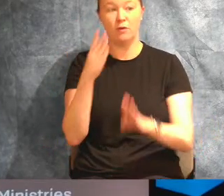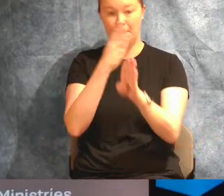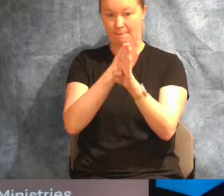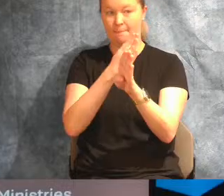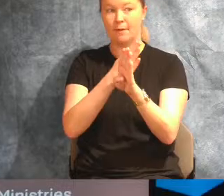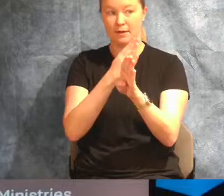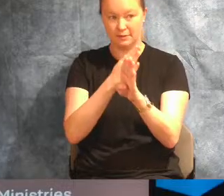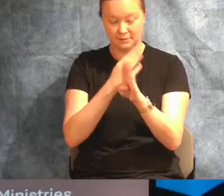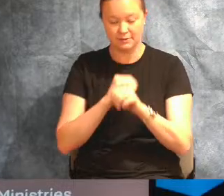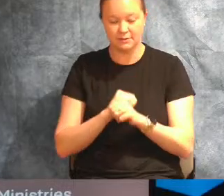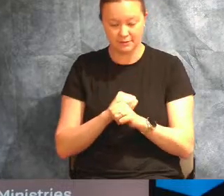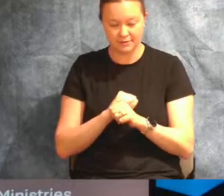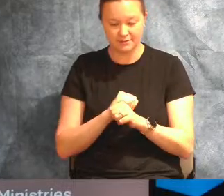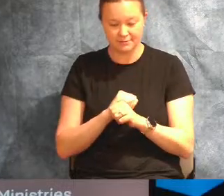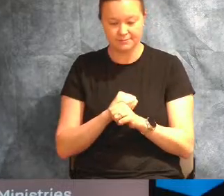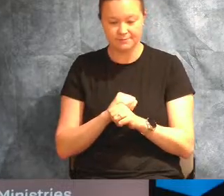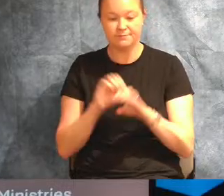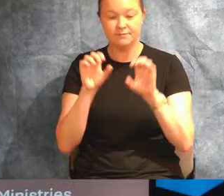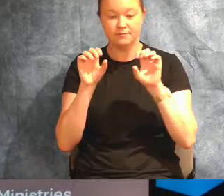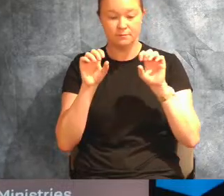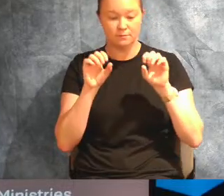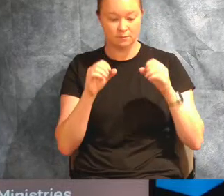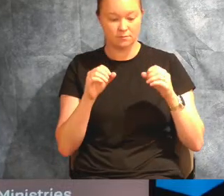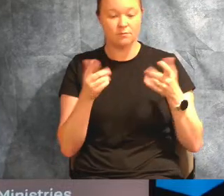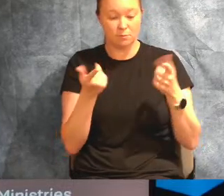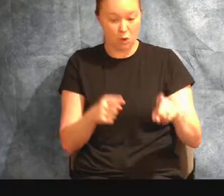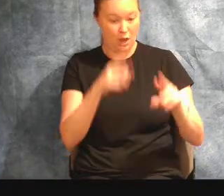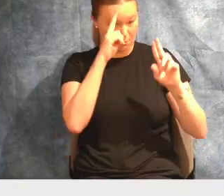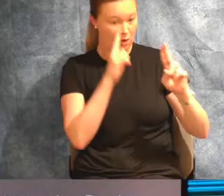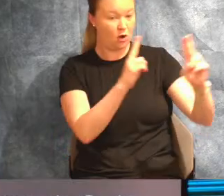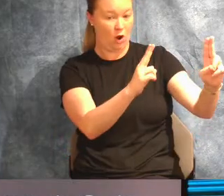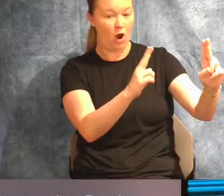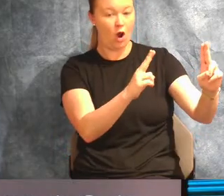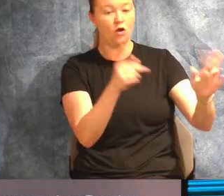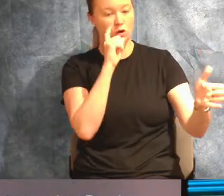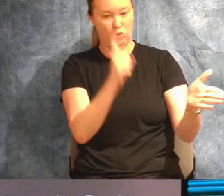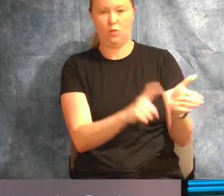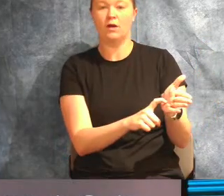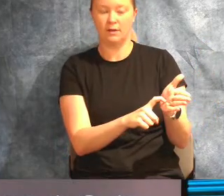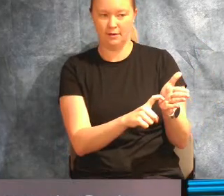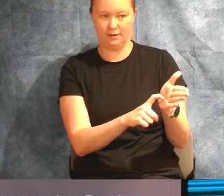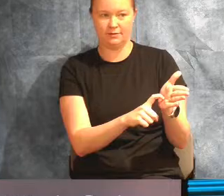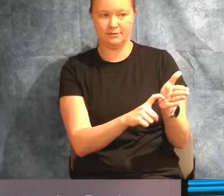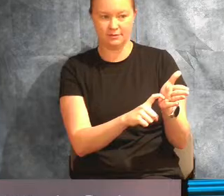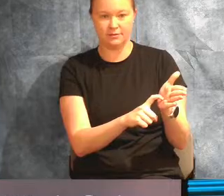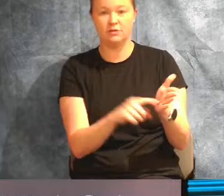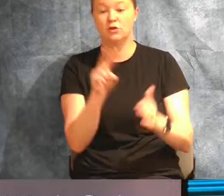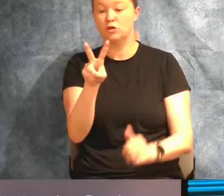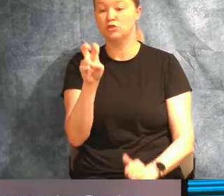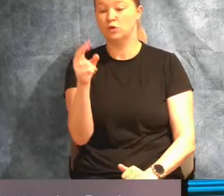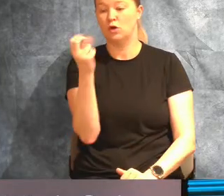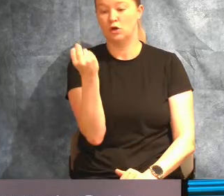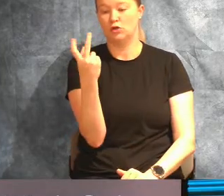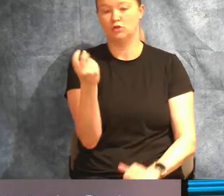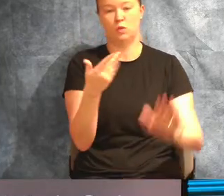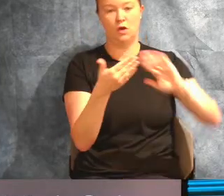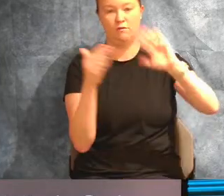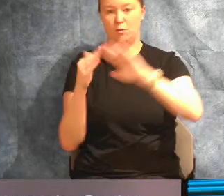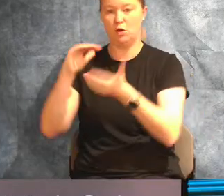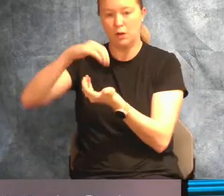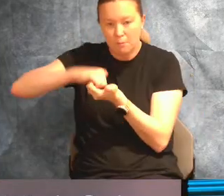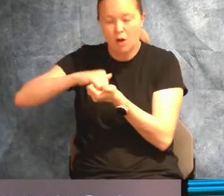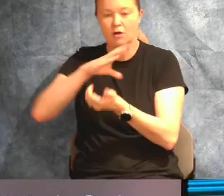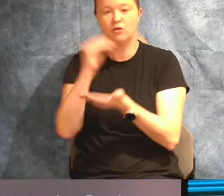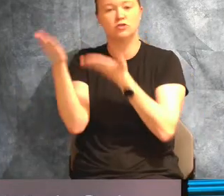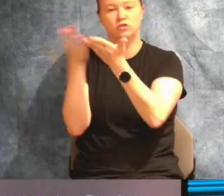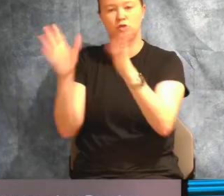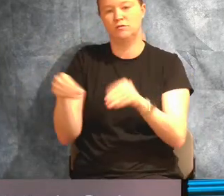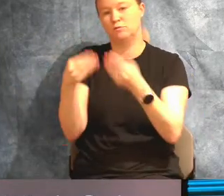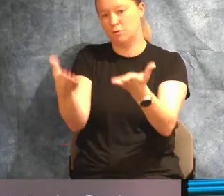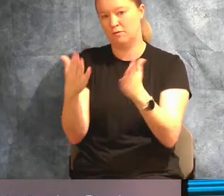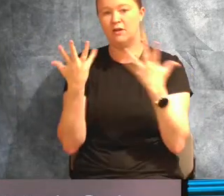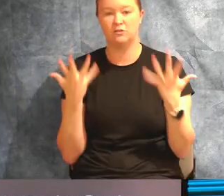and we were able to honor and recognize 212 community partners and service providers. And